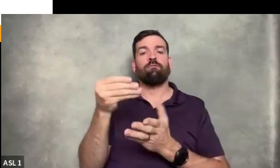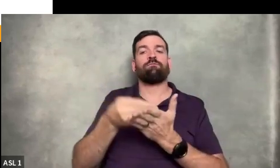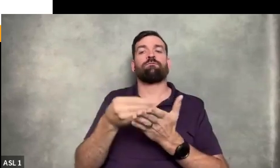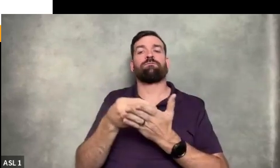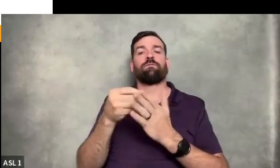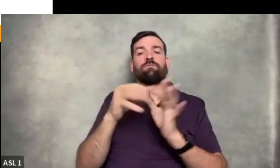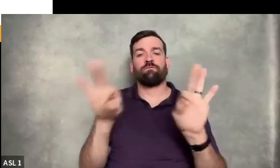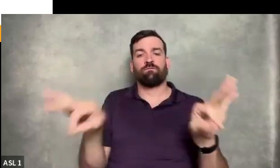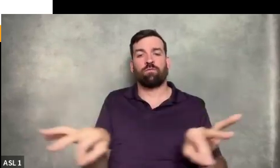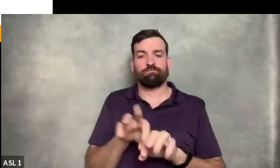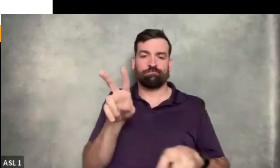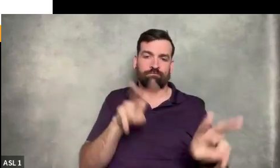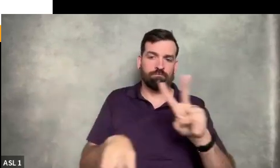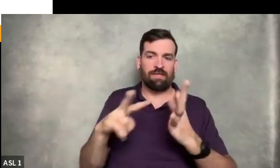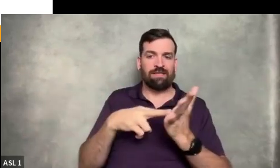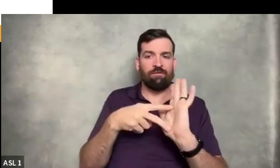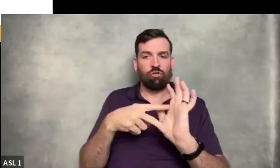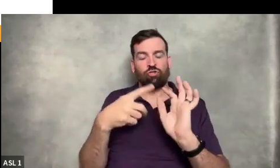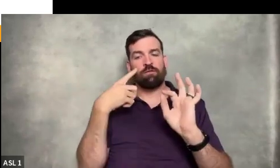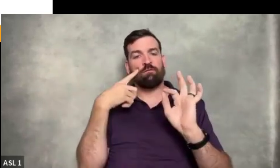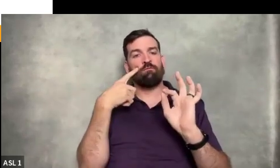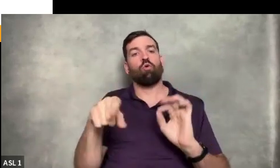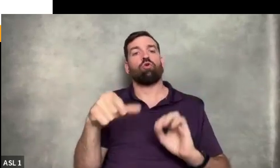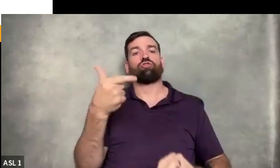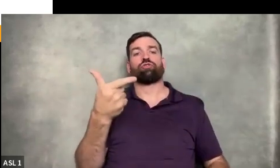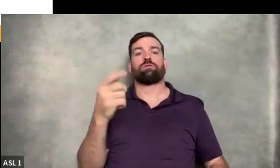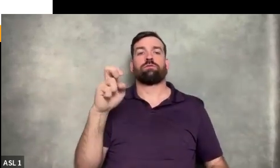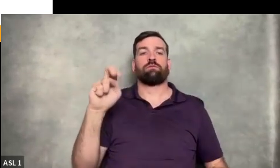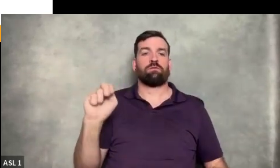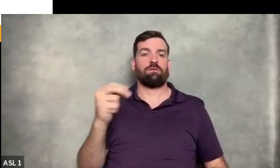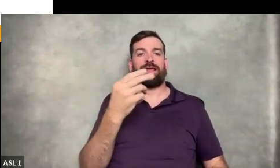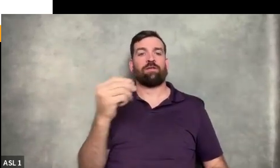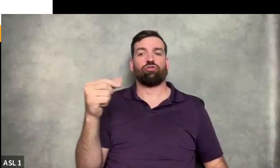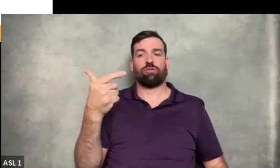definitions for greatest economic need and greatest social need, and our Back-to-Basics